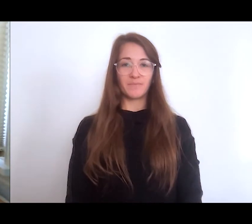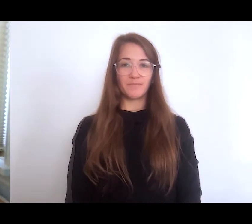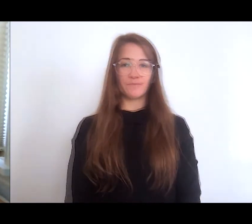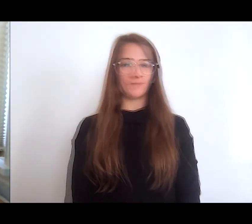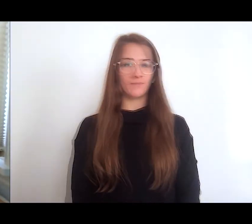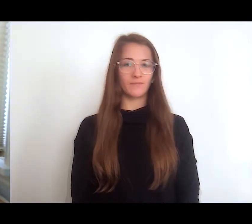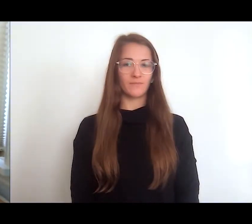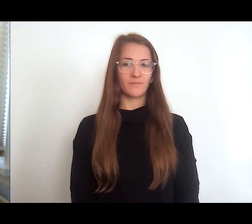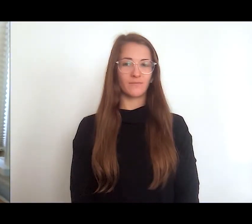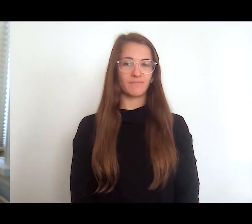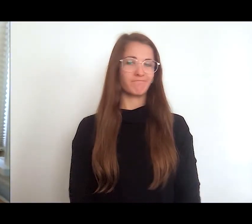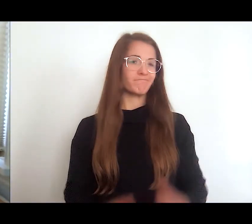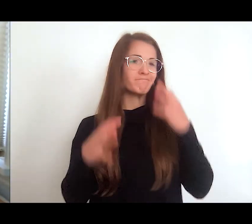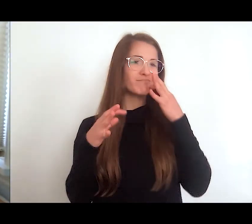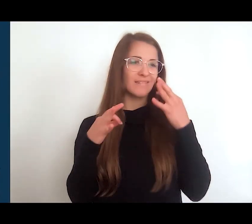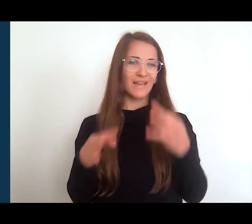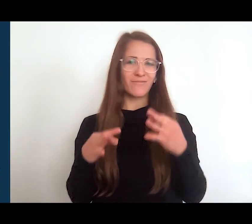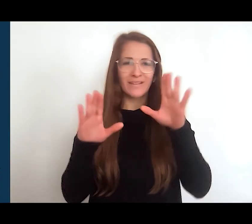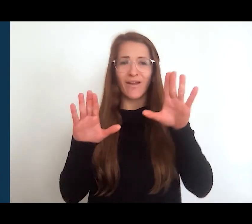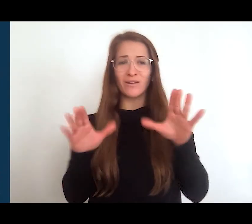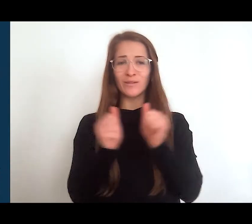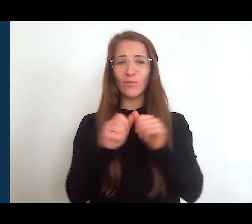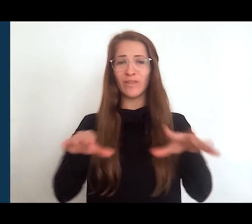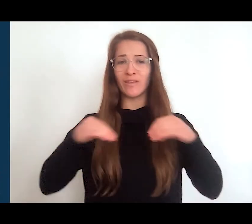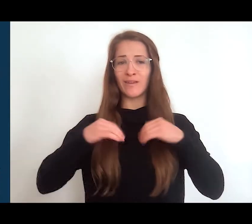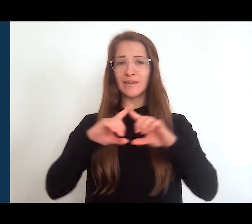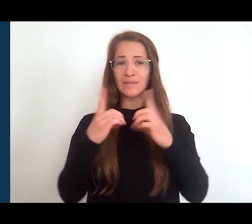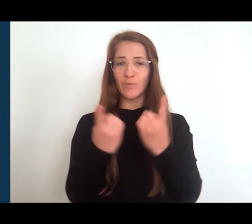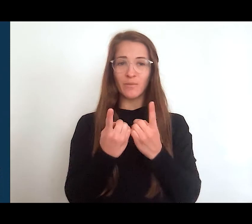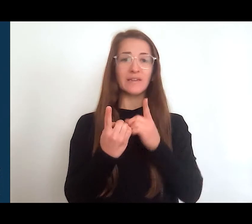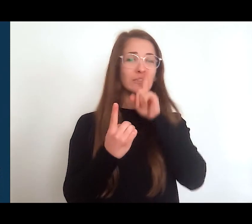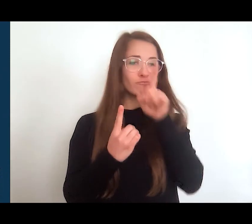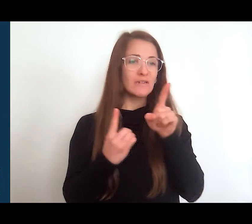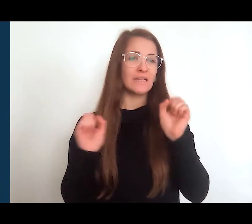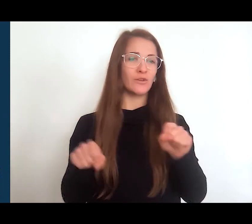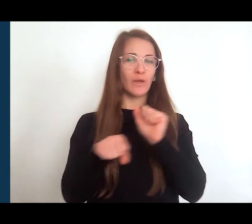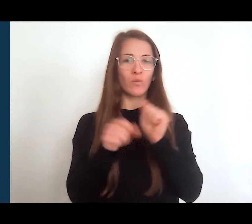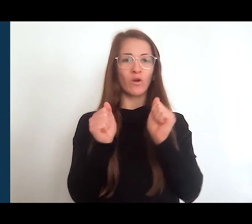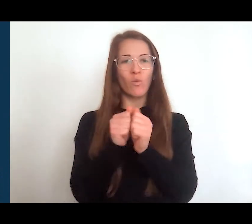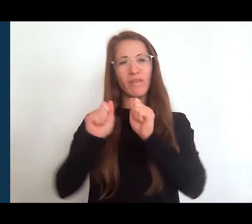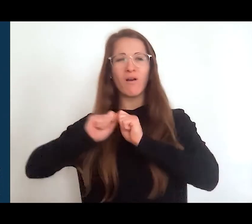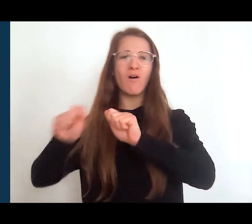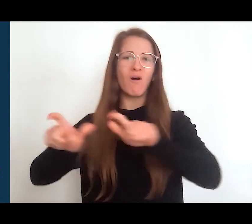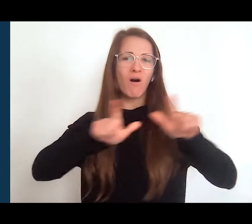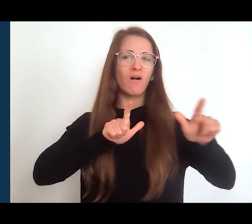WE'LL START WITH VIRGINIA THIS TIME. ABSOLUTELY. WHAT IS GREAT ABOUT THE INTAKE